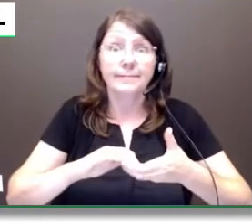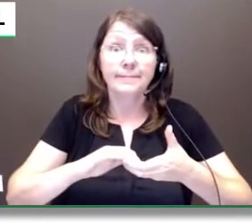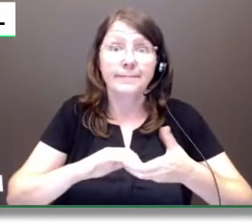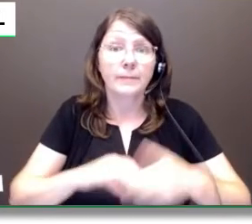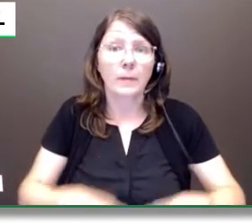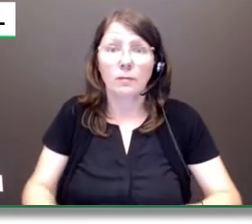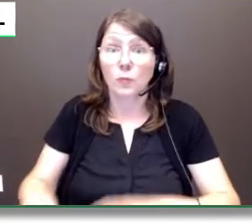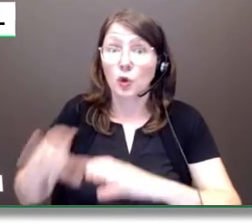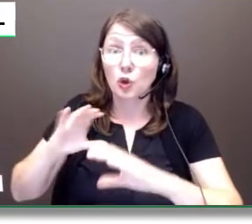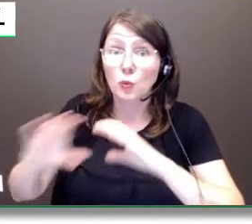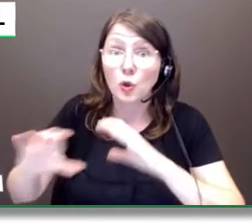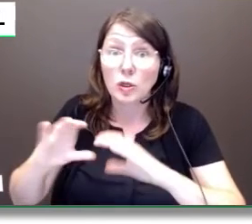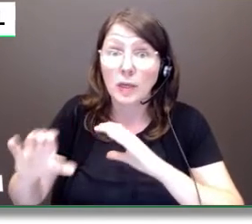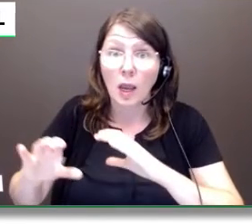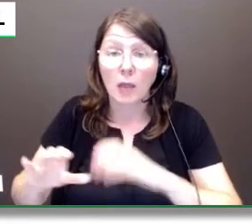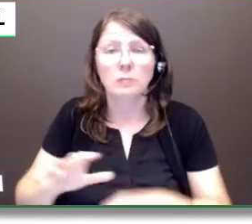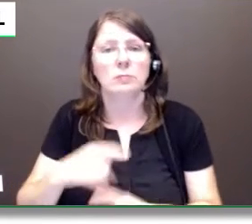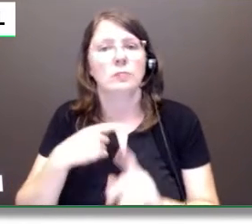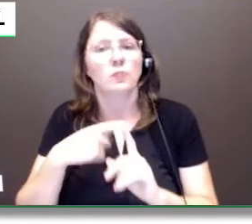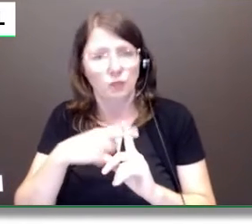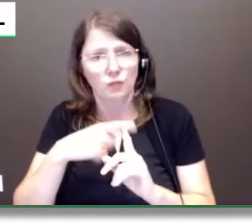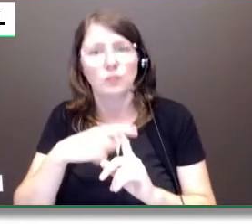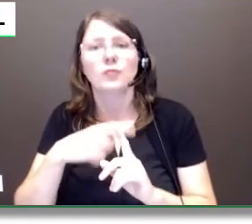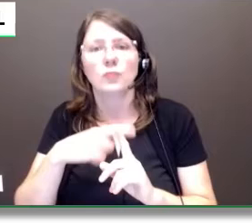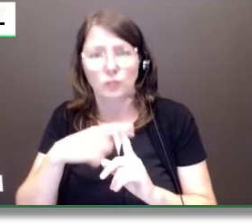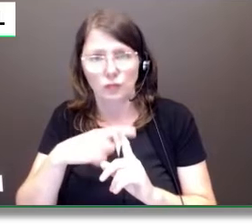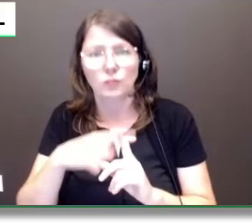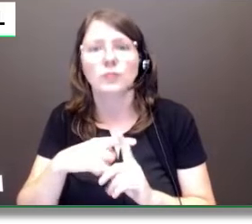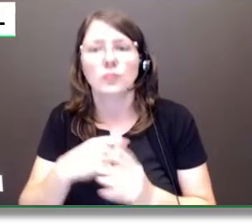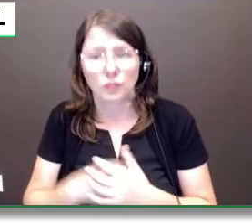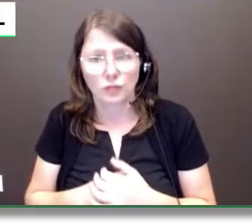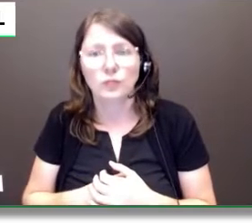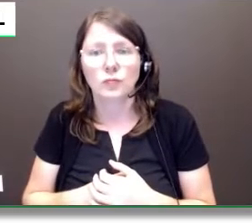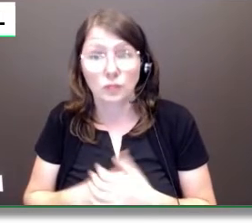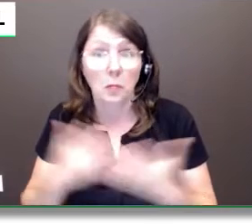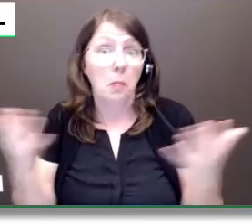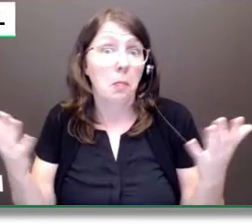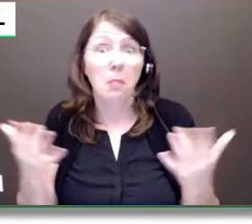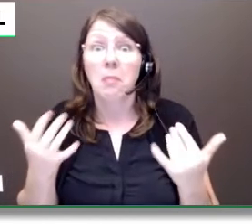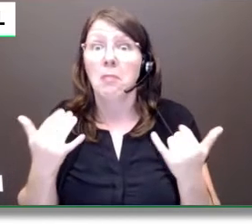again really finally connect even through you know telephone um it's good